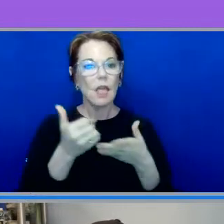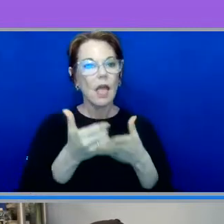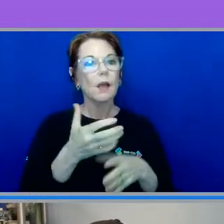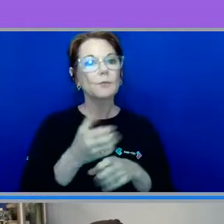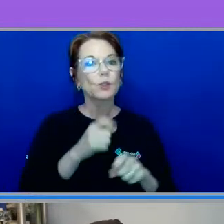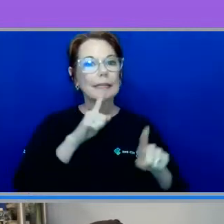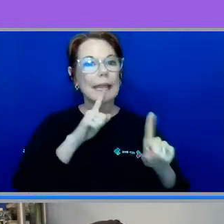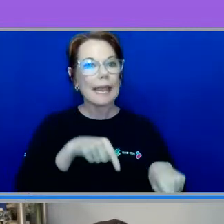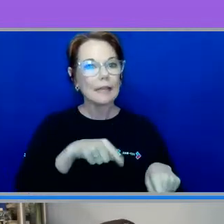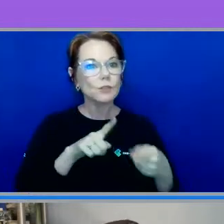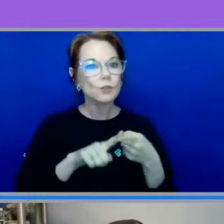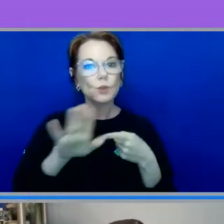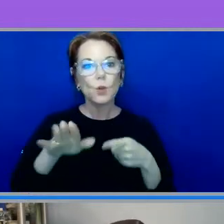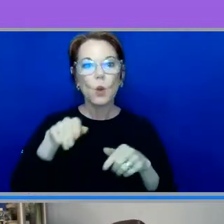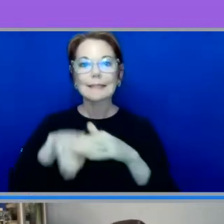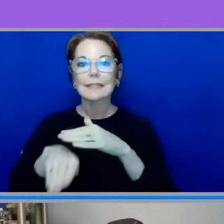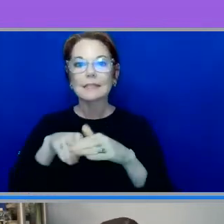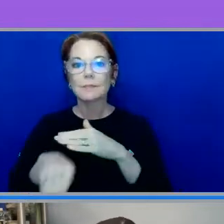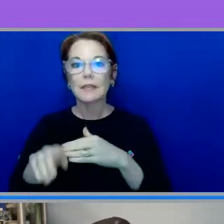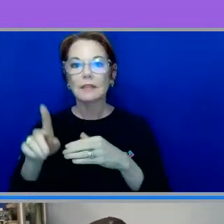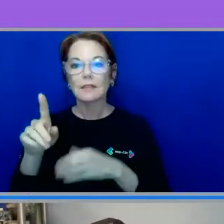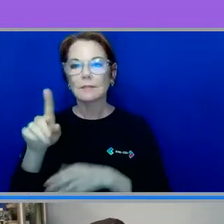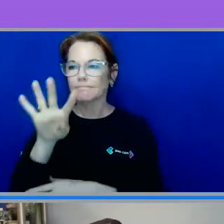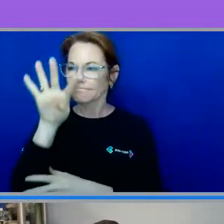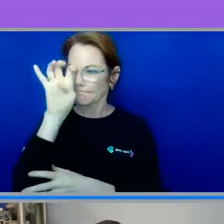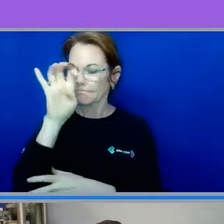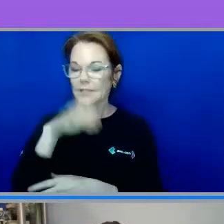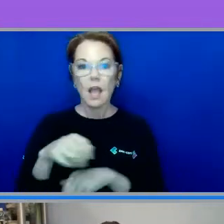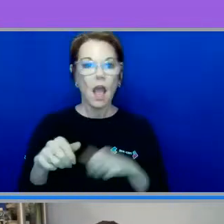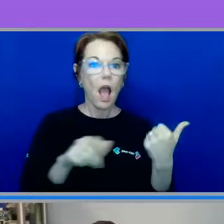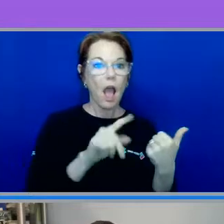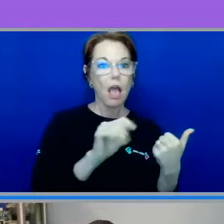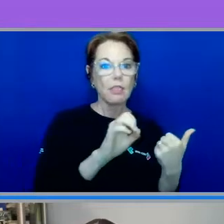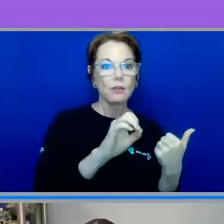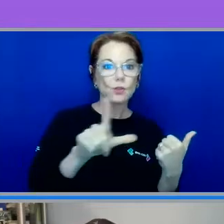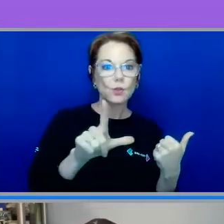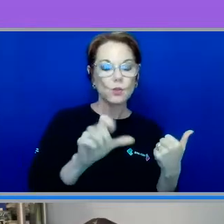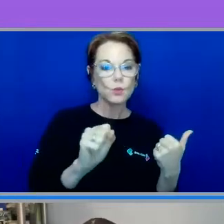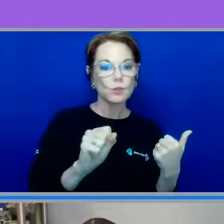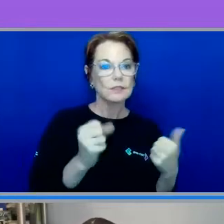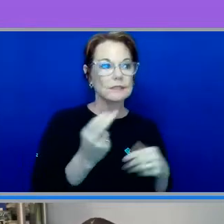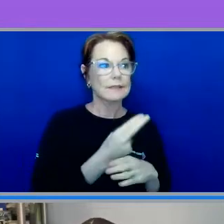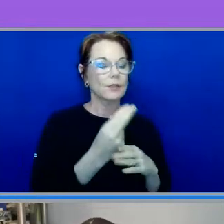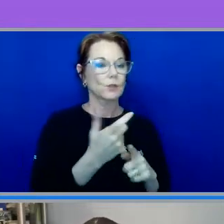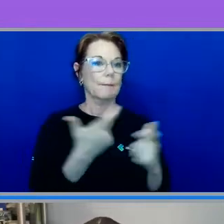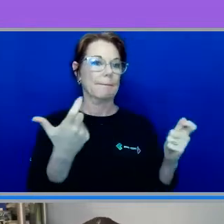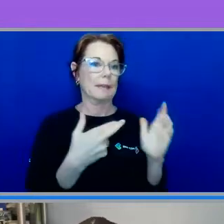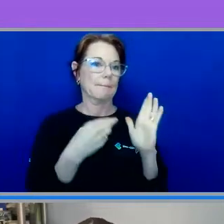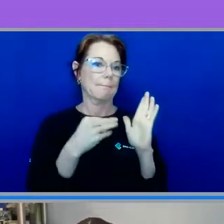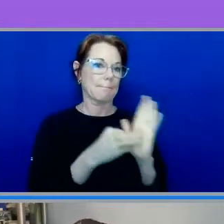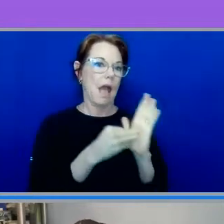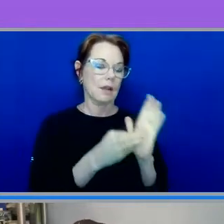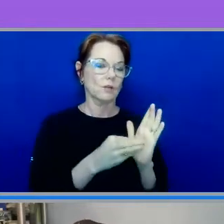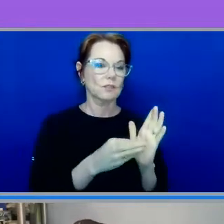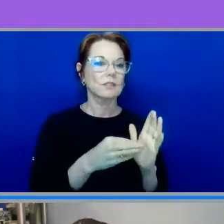accessibility questions. Unlike other tools using large language